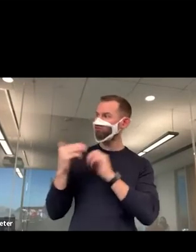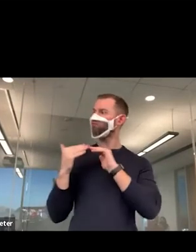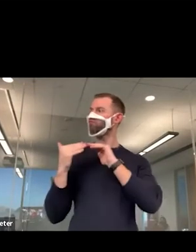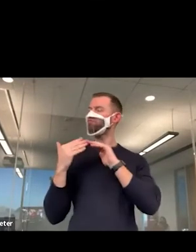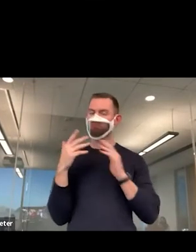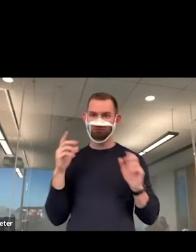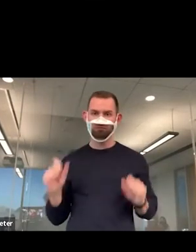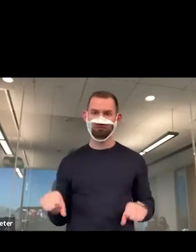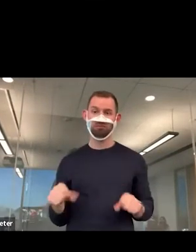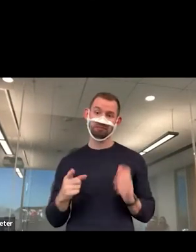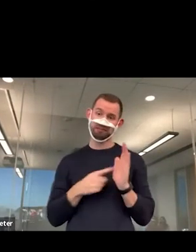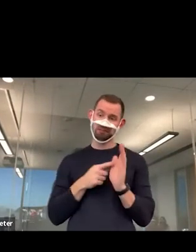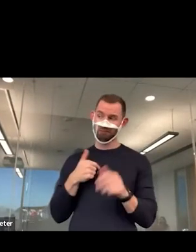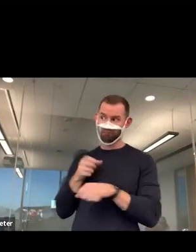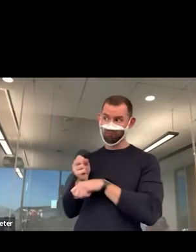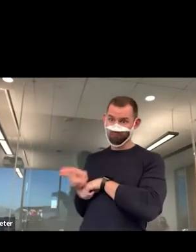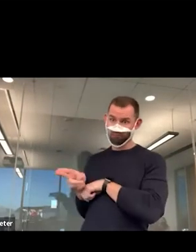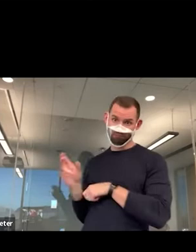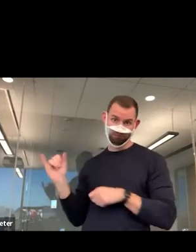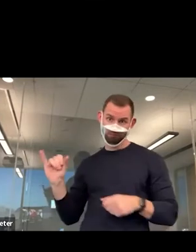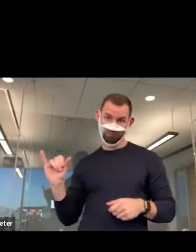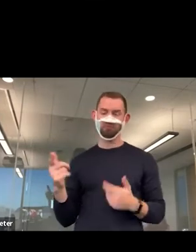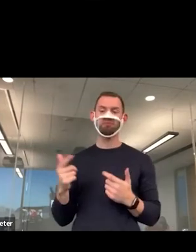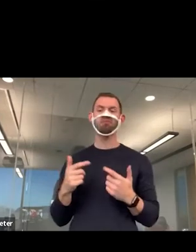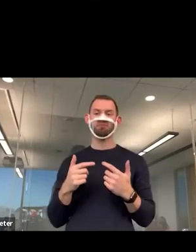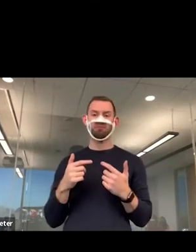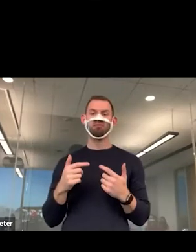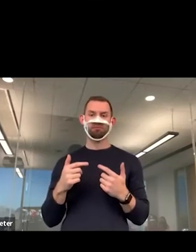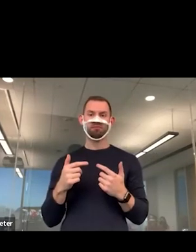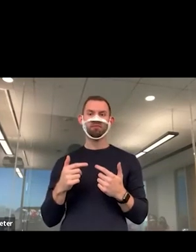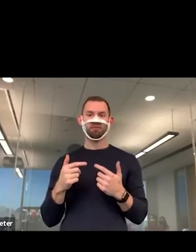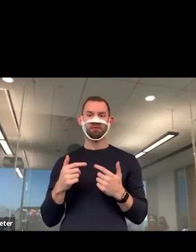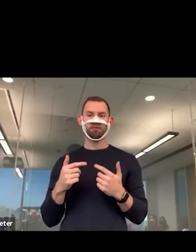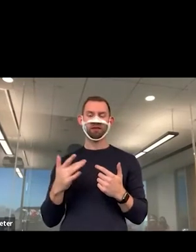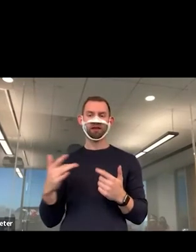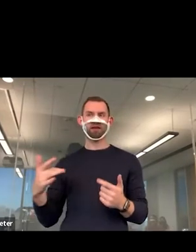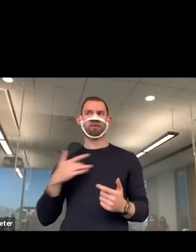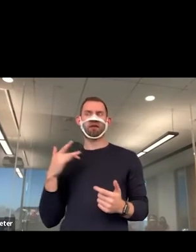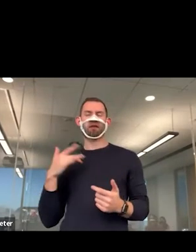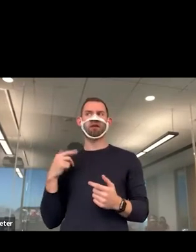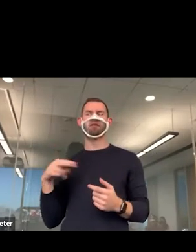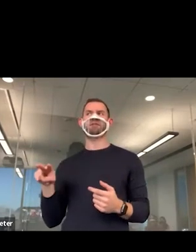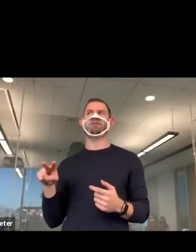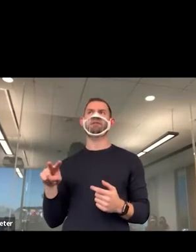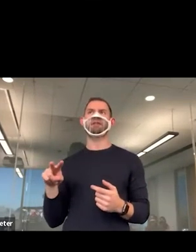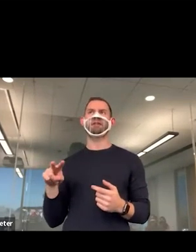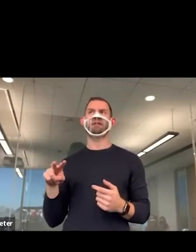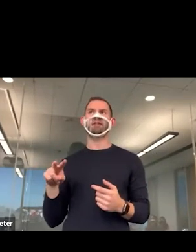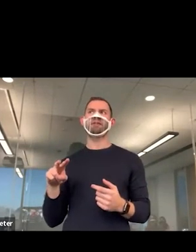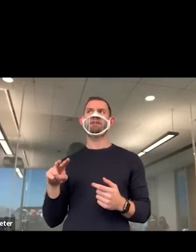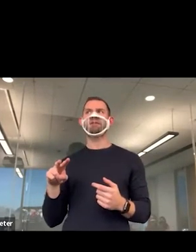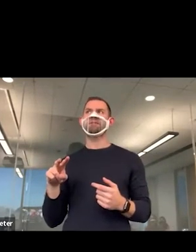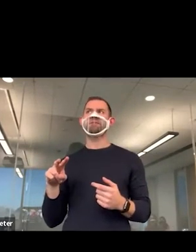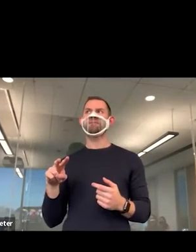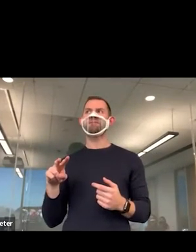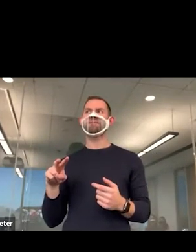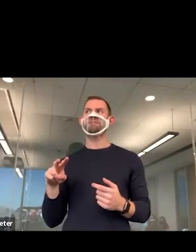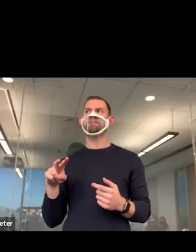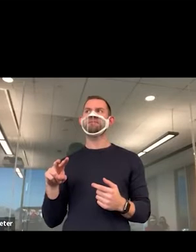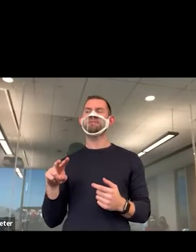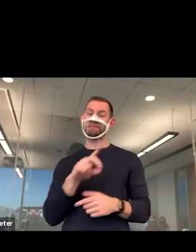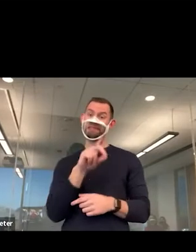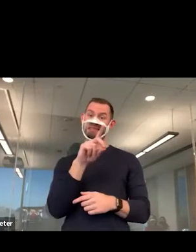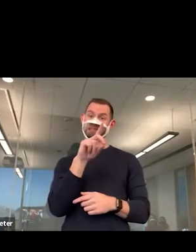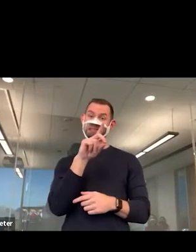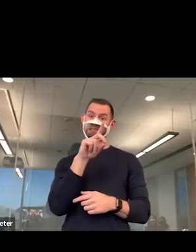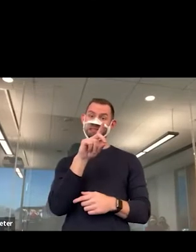do it better sometimes then that that really sort of um made the disability disappear and